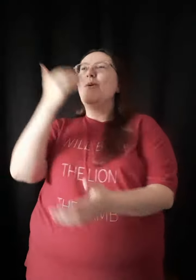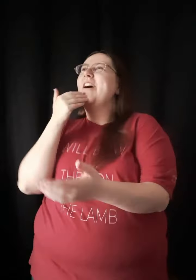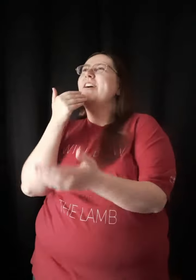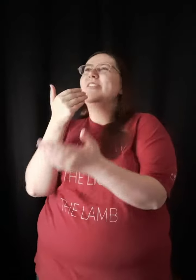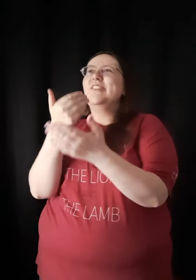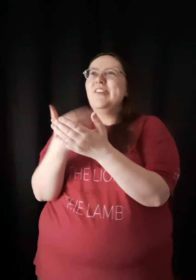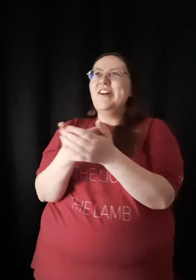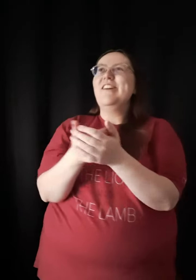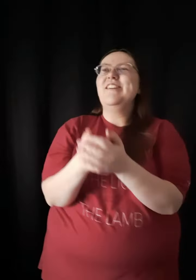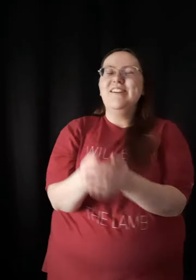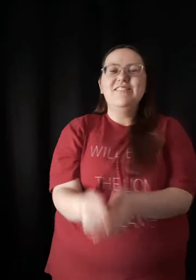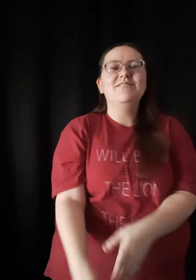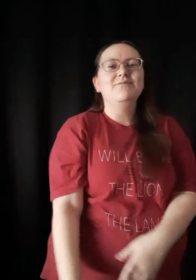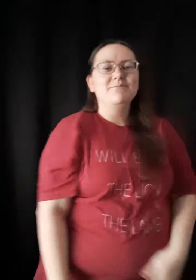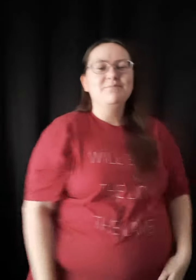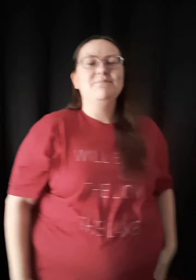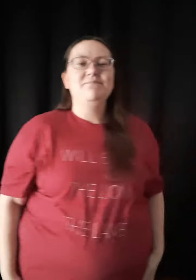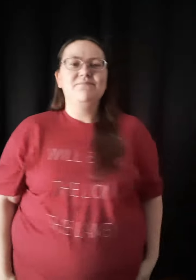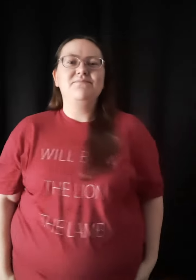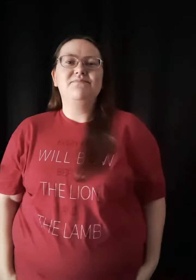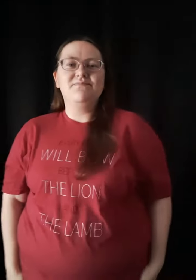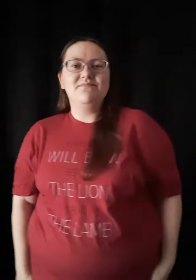And you are good